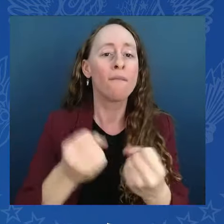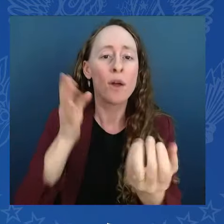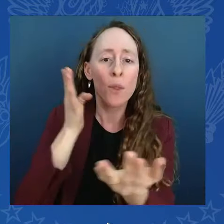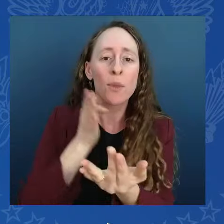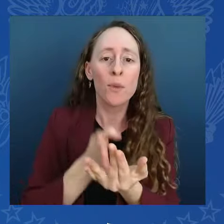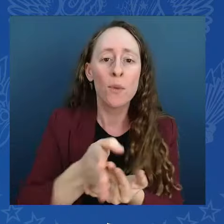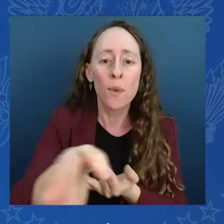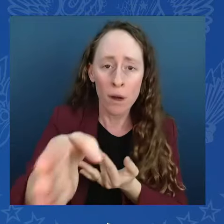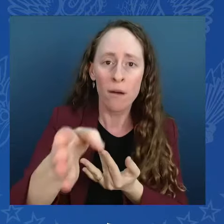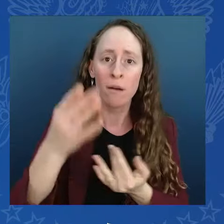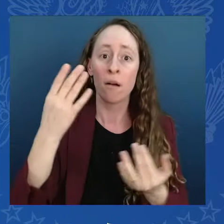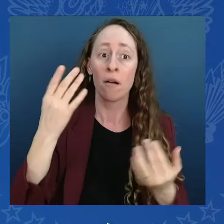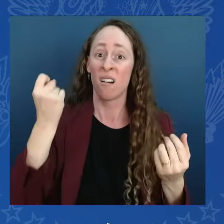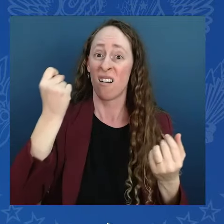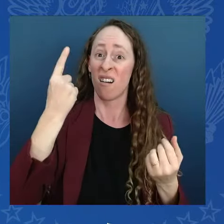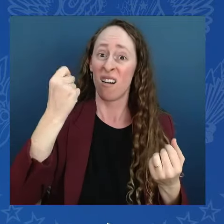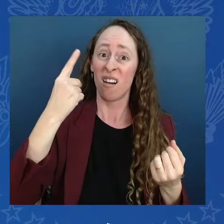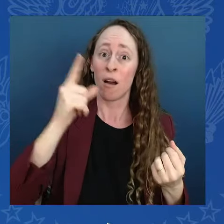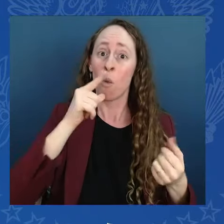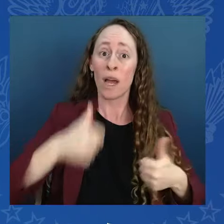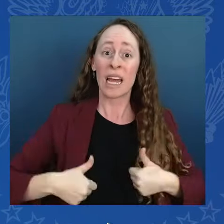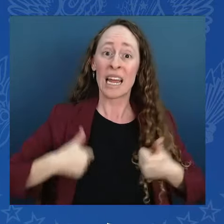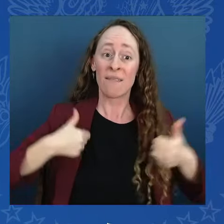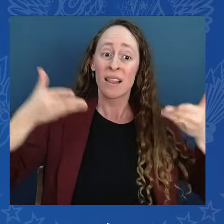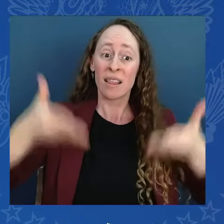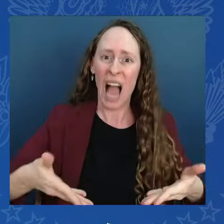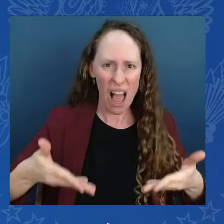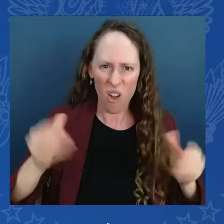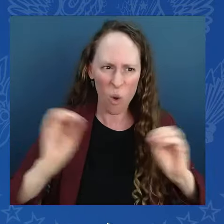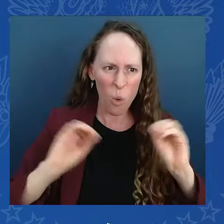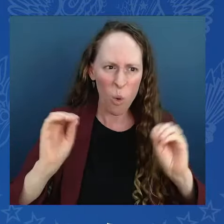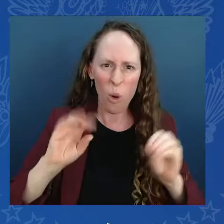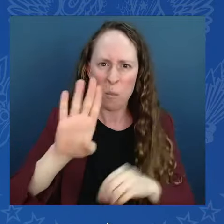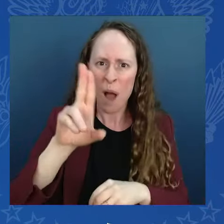resulting in crash rates five times that of the city's average;